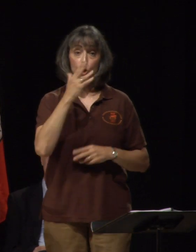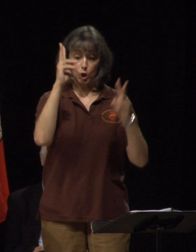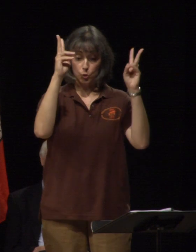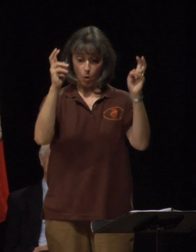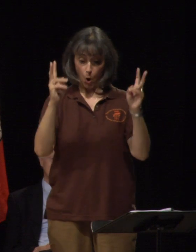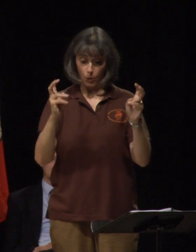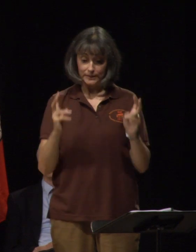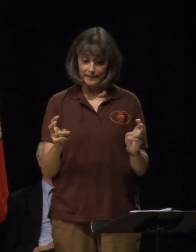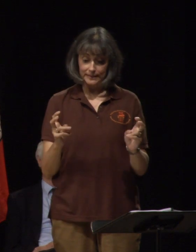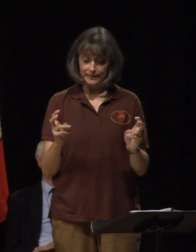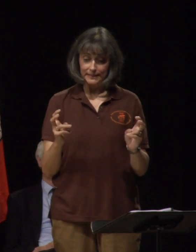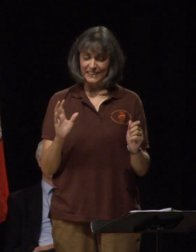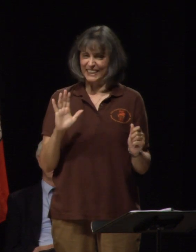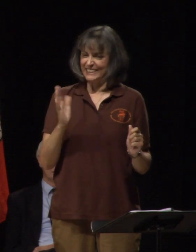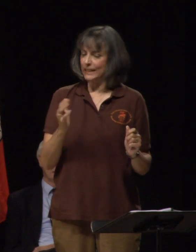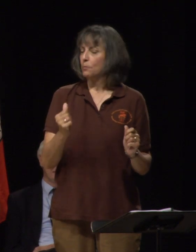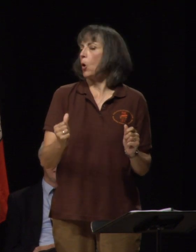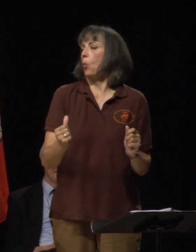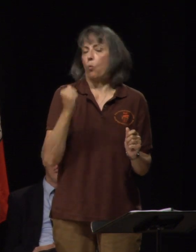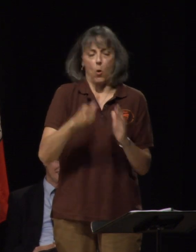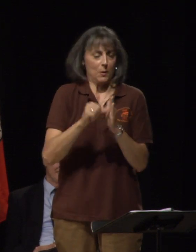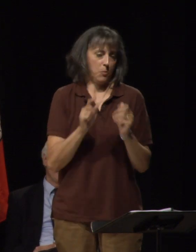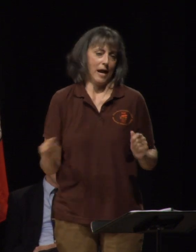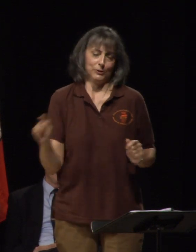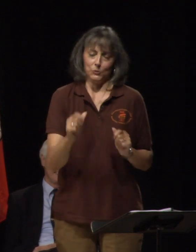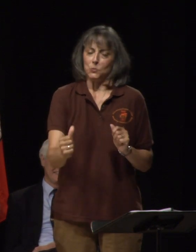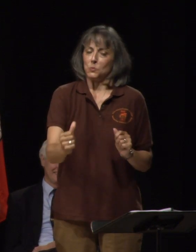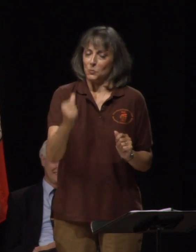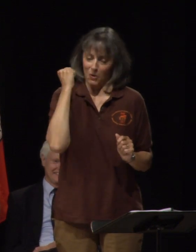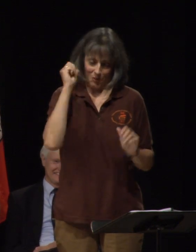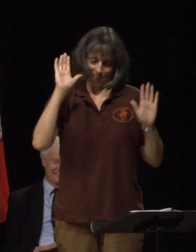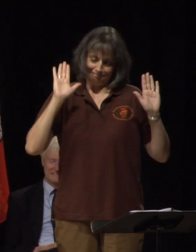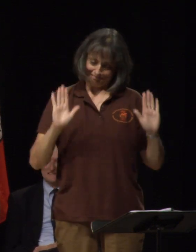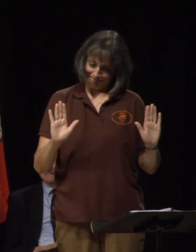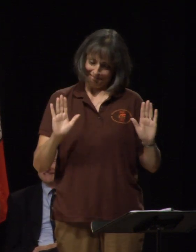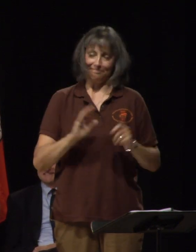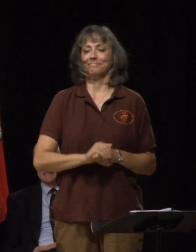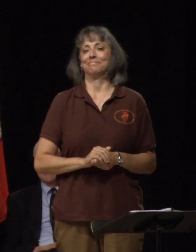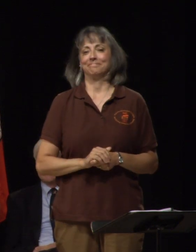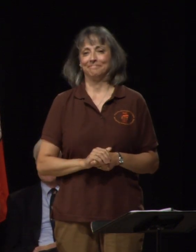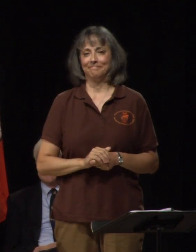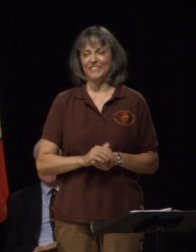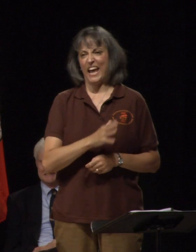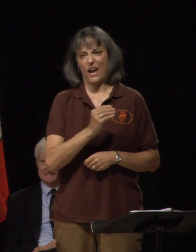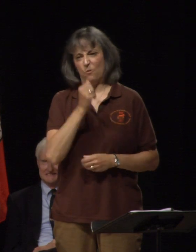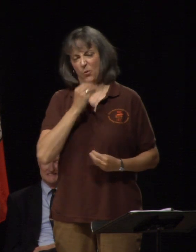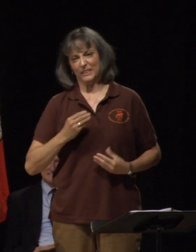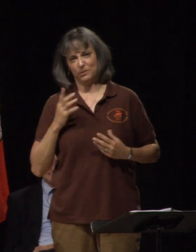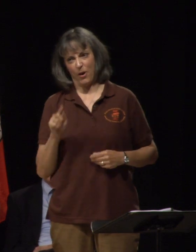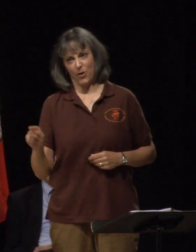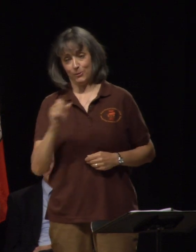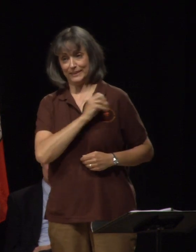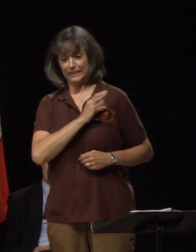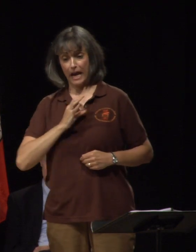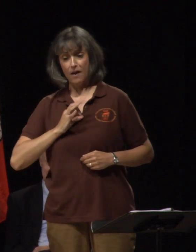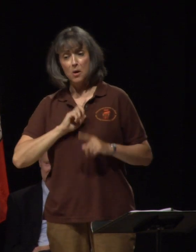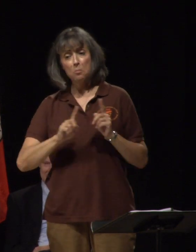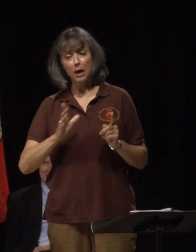ARE LEAST LIKELY TO IMPRESS FACULTY AND INSPIRE THE STAFF. AND I THOUGHT I'D SHARE THOSE